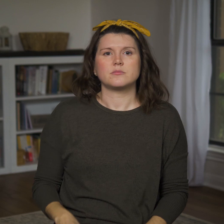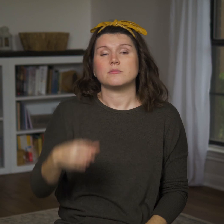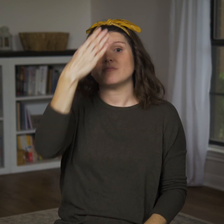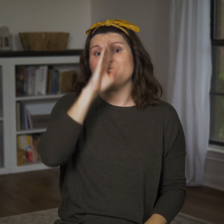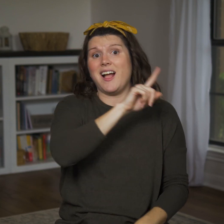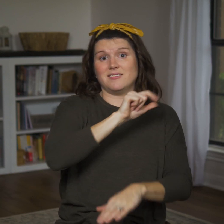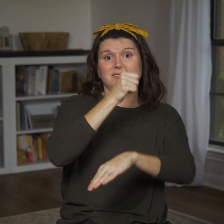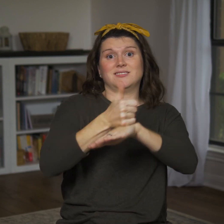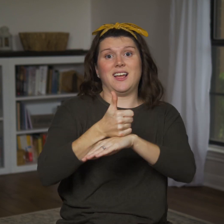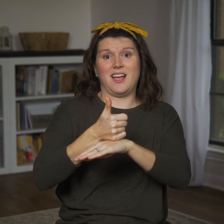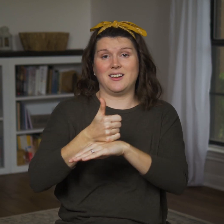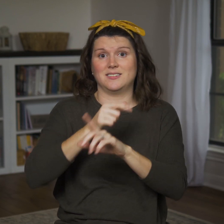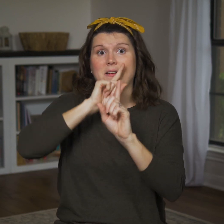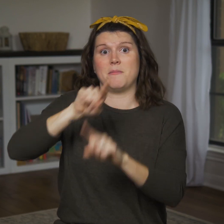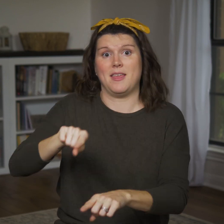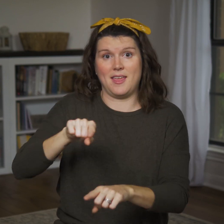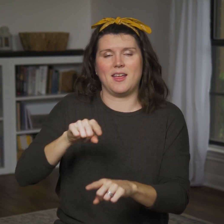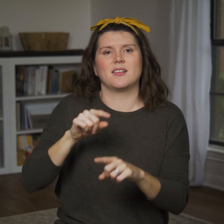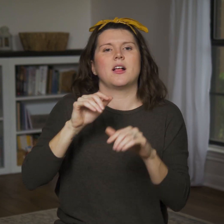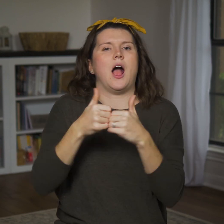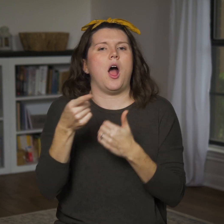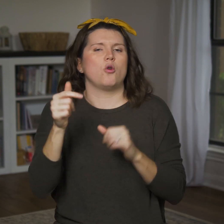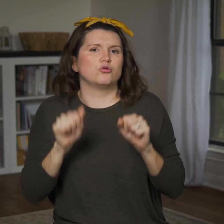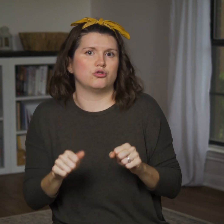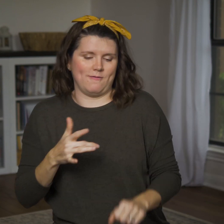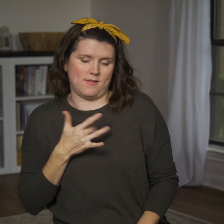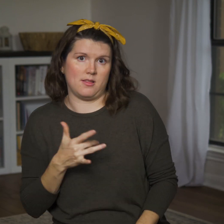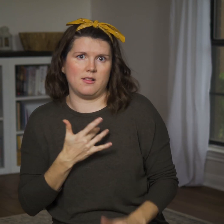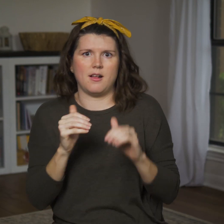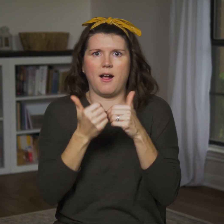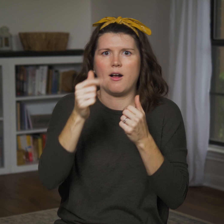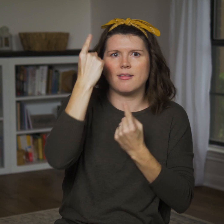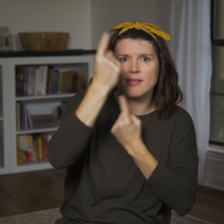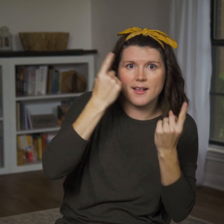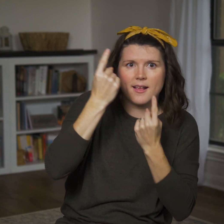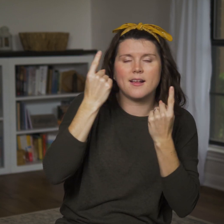God sets out commands about how to feel and think,